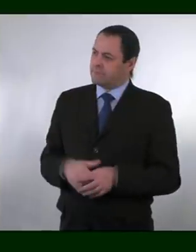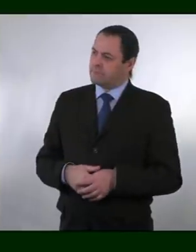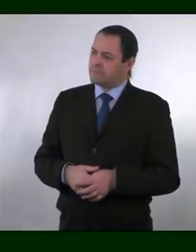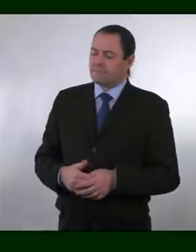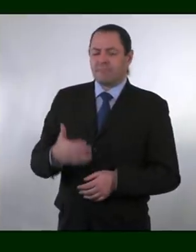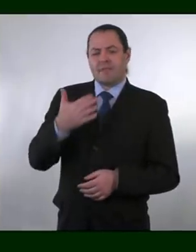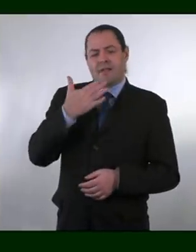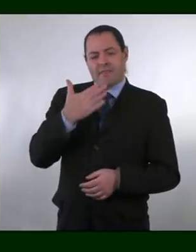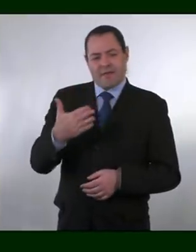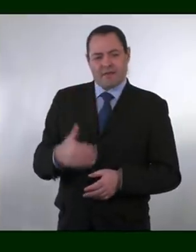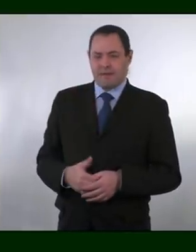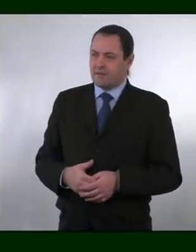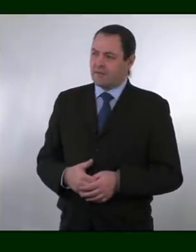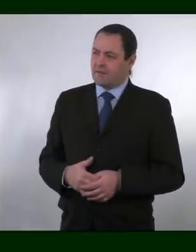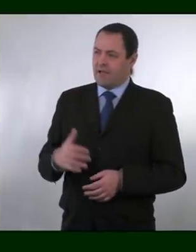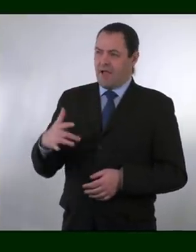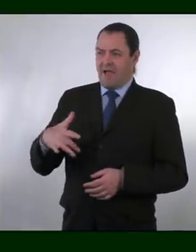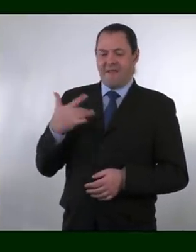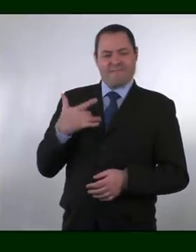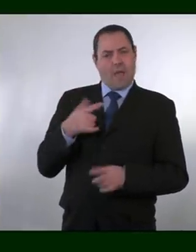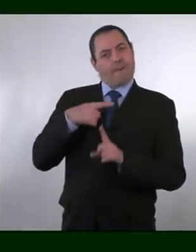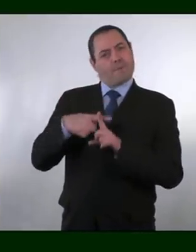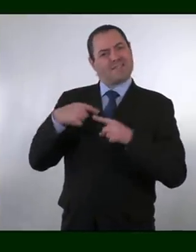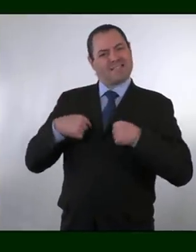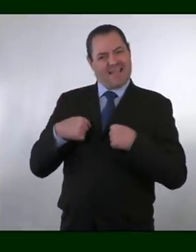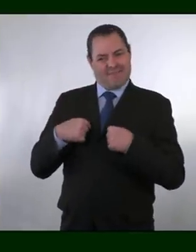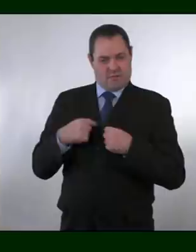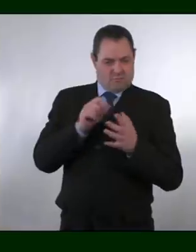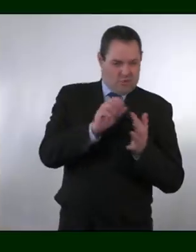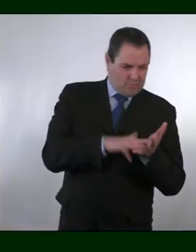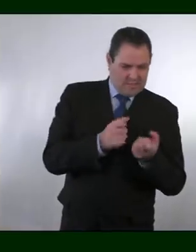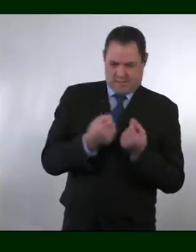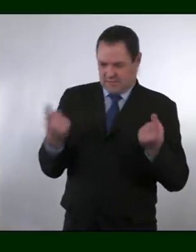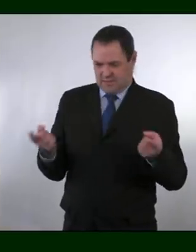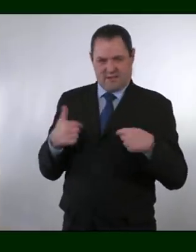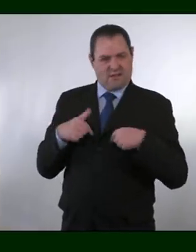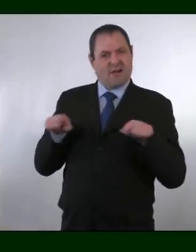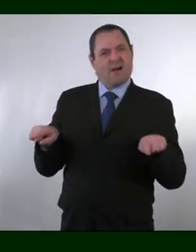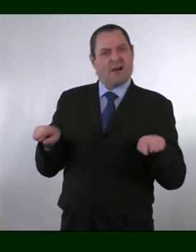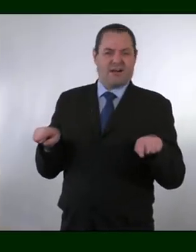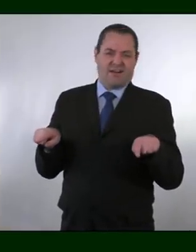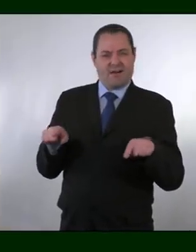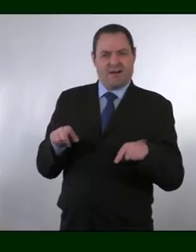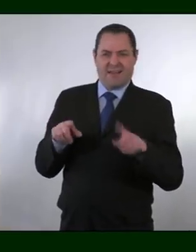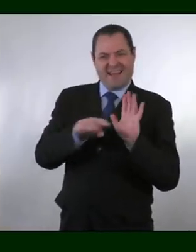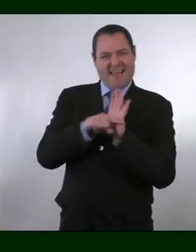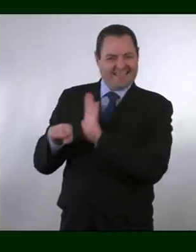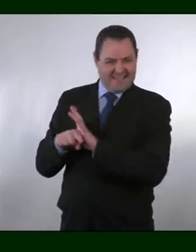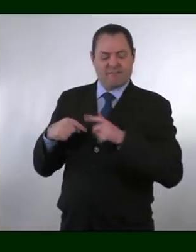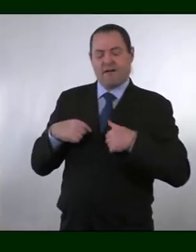I feel like a positive rose between two negative thorns today. I am sure that my right hon. Friend is aware of recent successes that Lincoln City Football Club, the pride of my constituency,